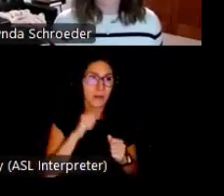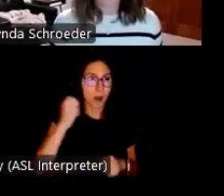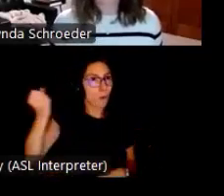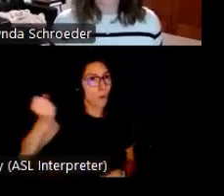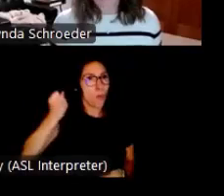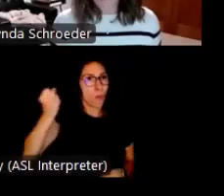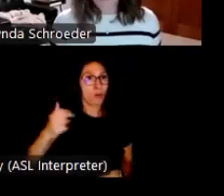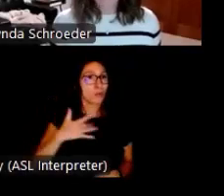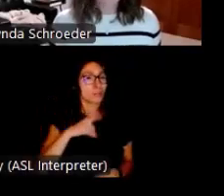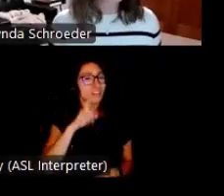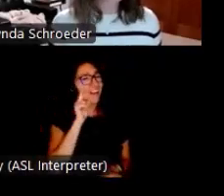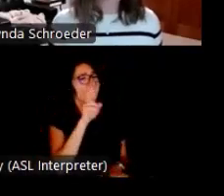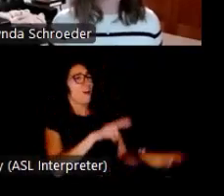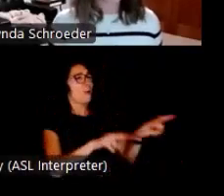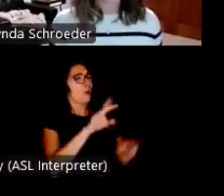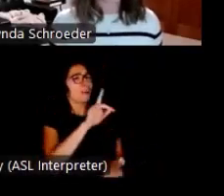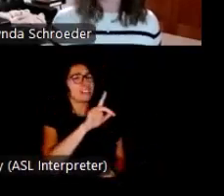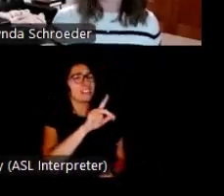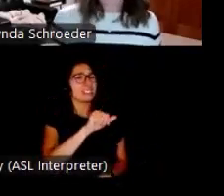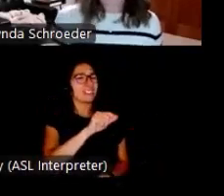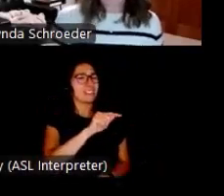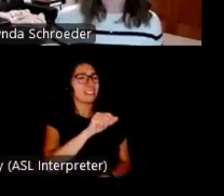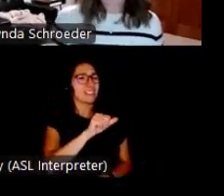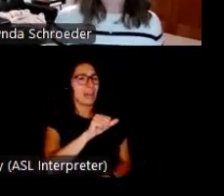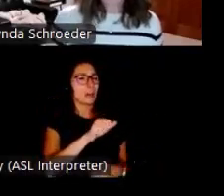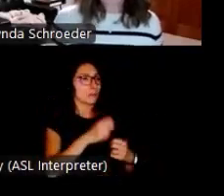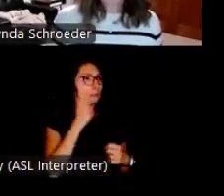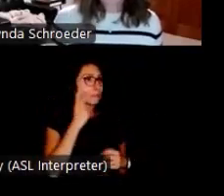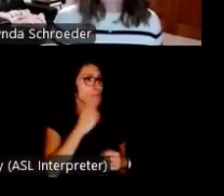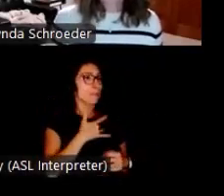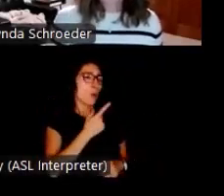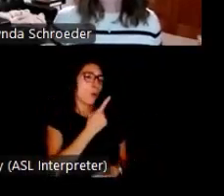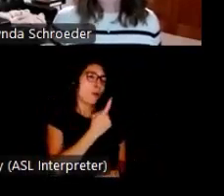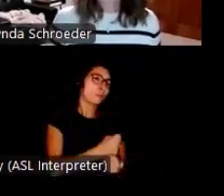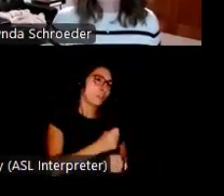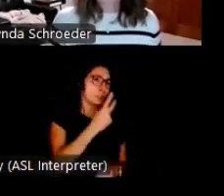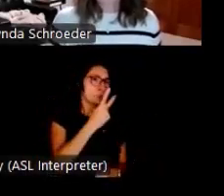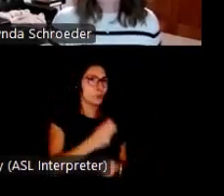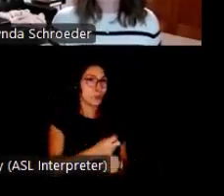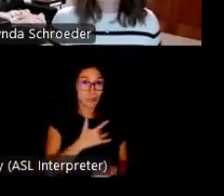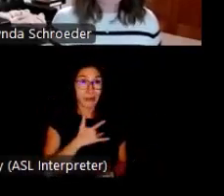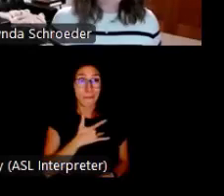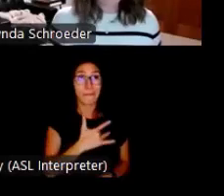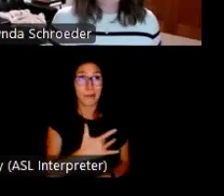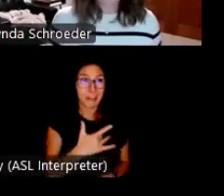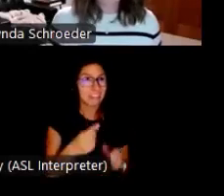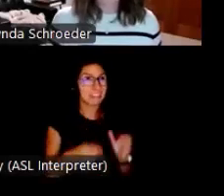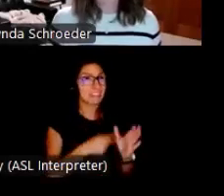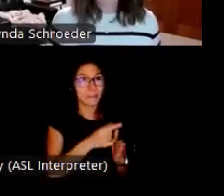if you're lucky, more often, four years old. So we want to be able to, if this takes us six months